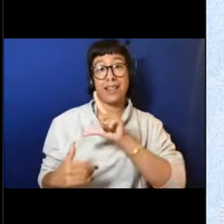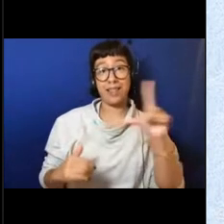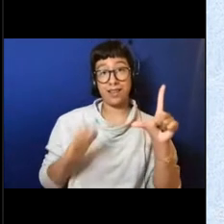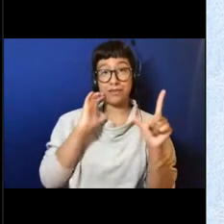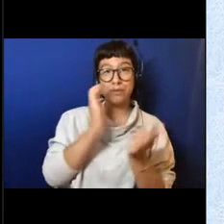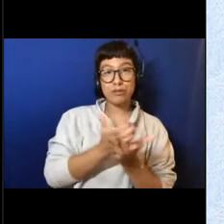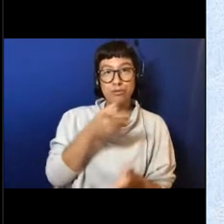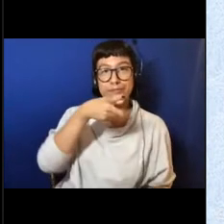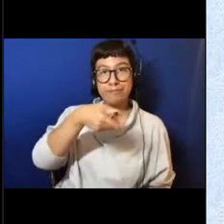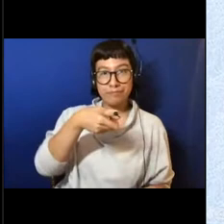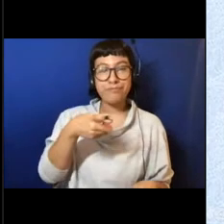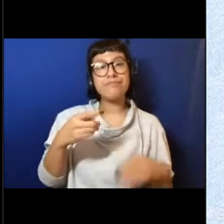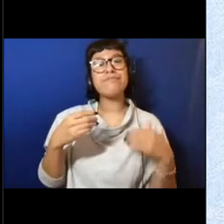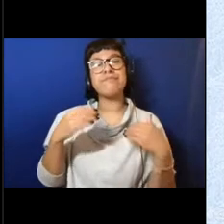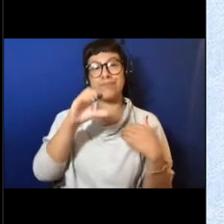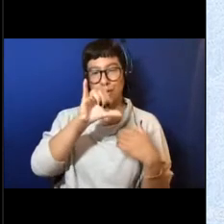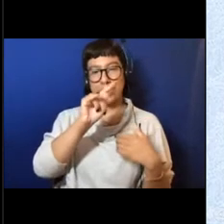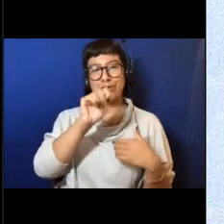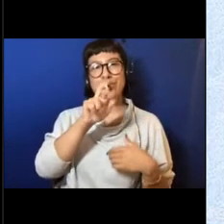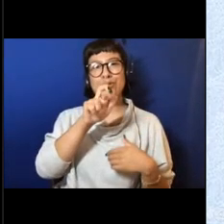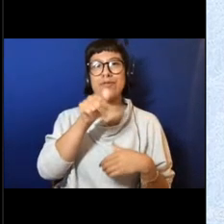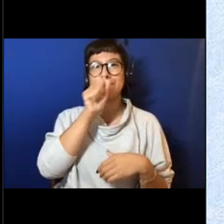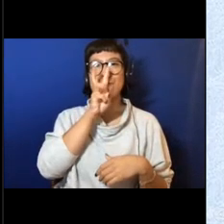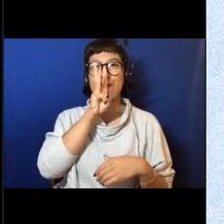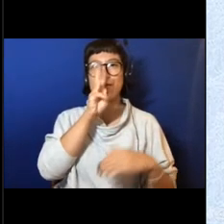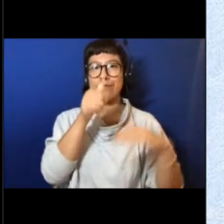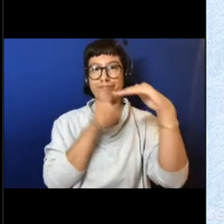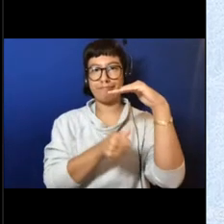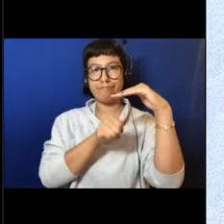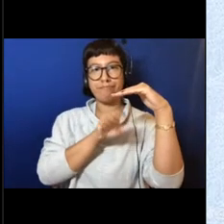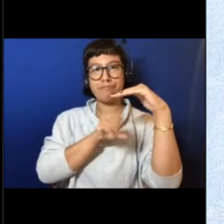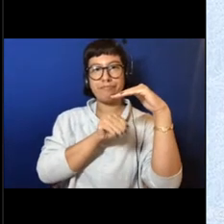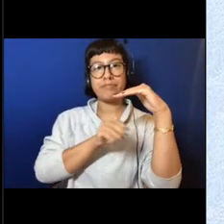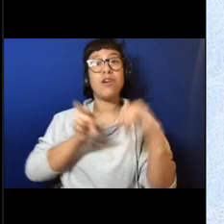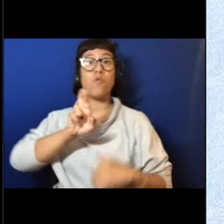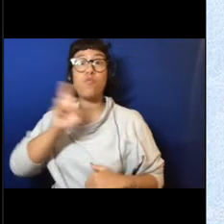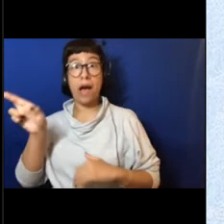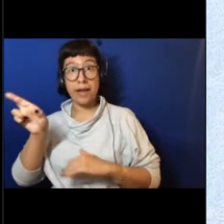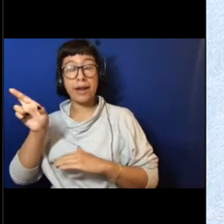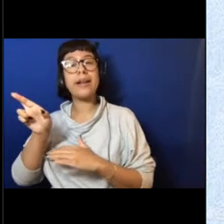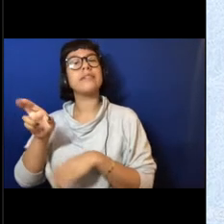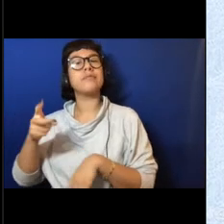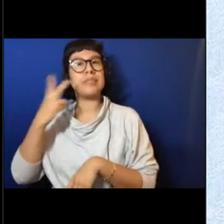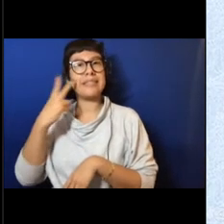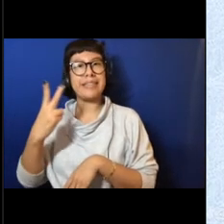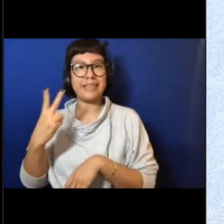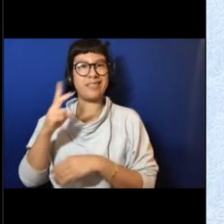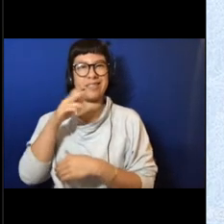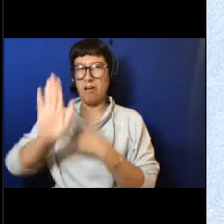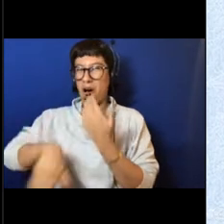we have oysters that are pretty much under the water, and then here on the right, we have all these oysters are out of the water.